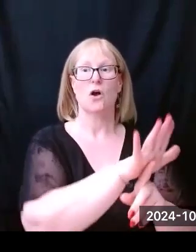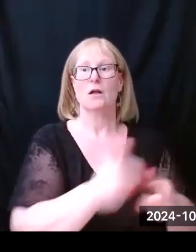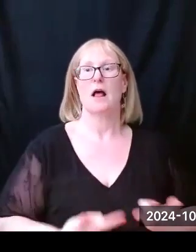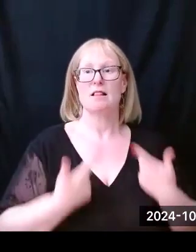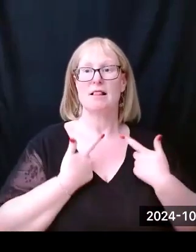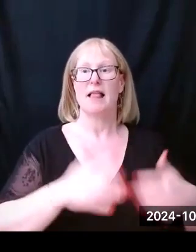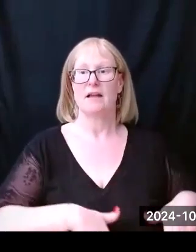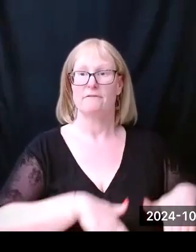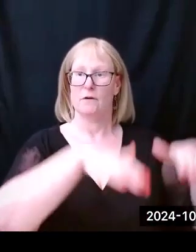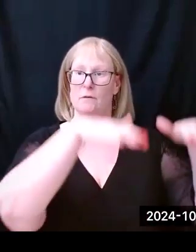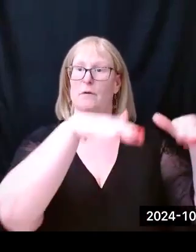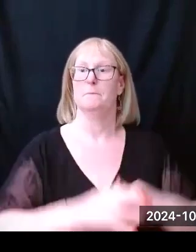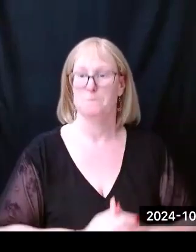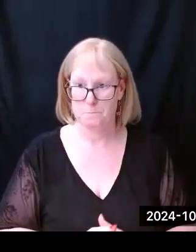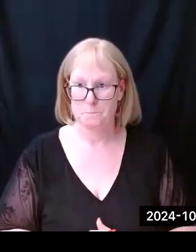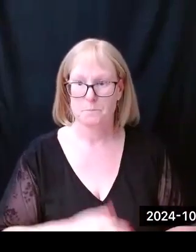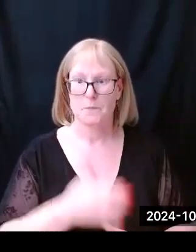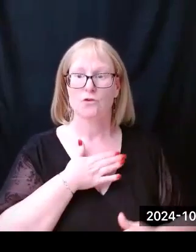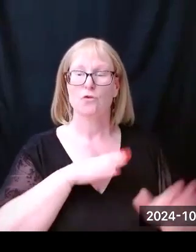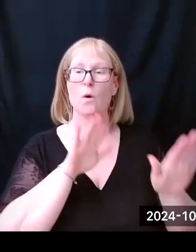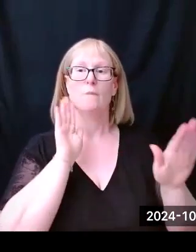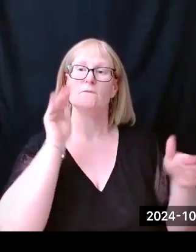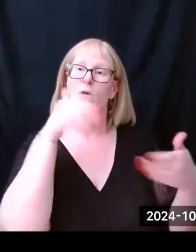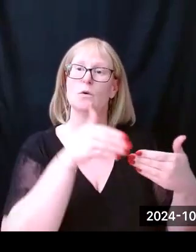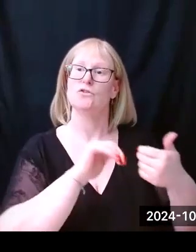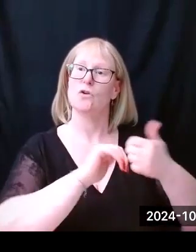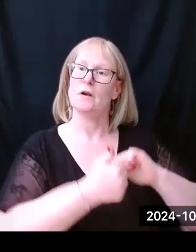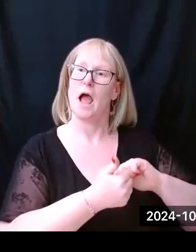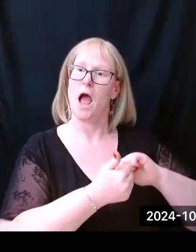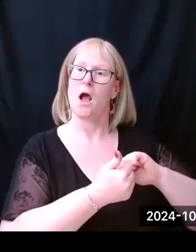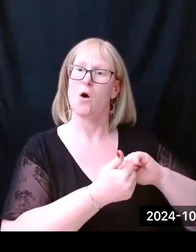So that's kind of where I'm focused on how do we meet kids and support them